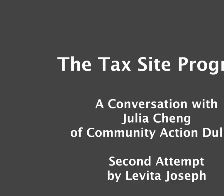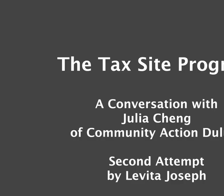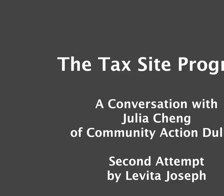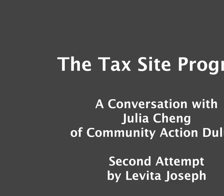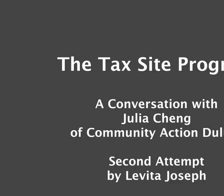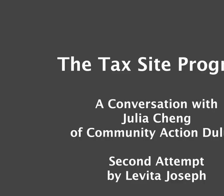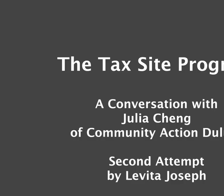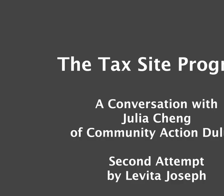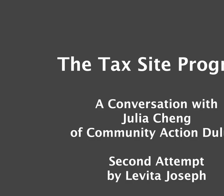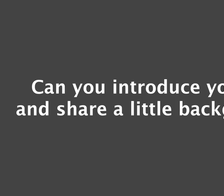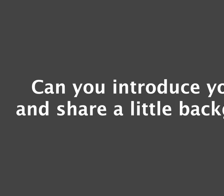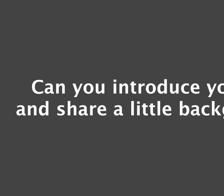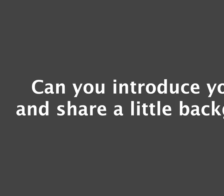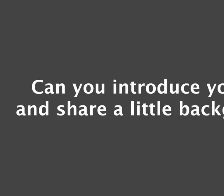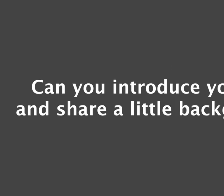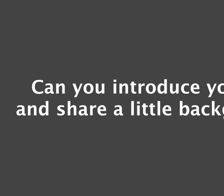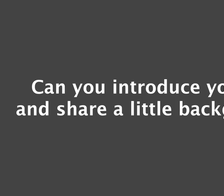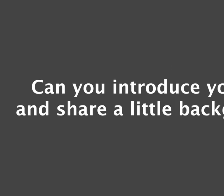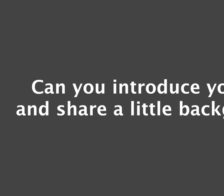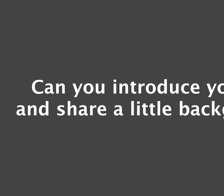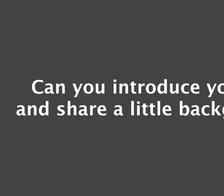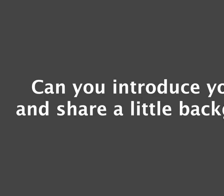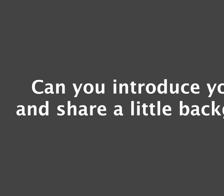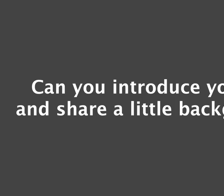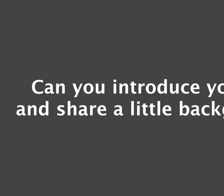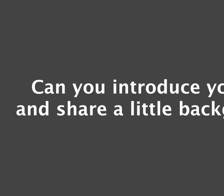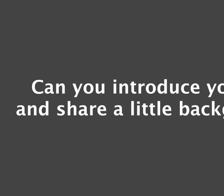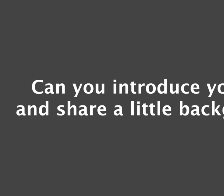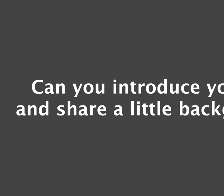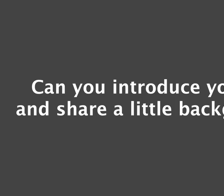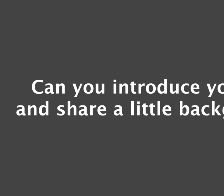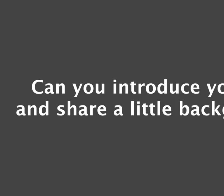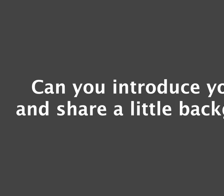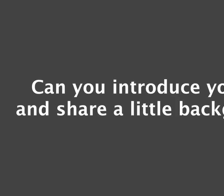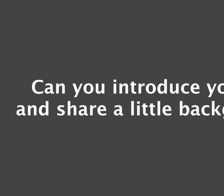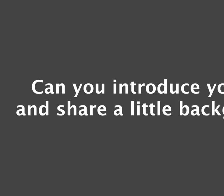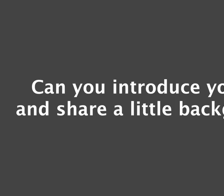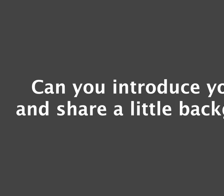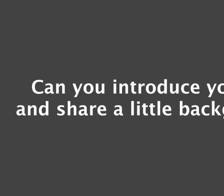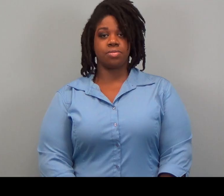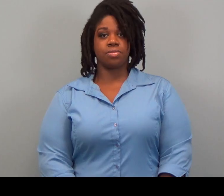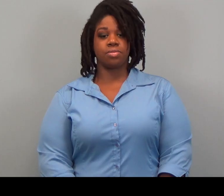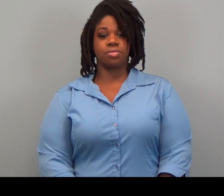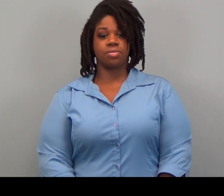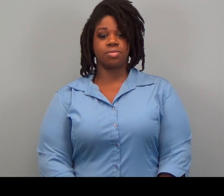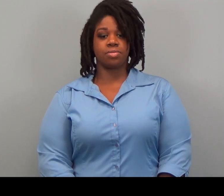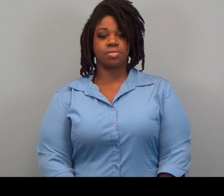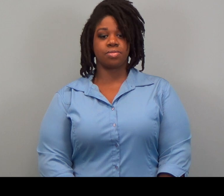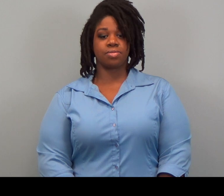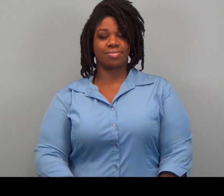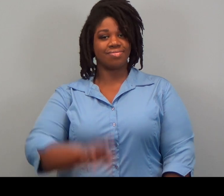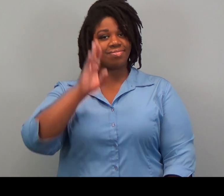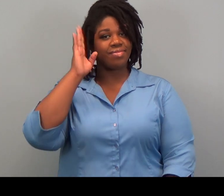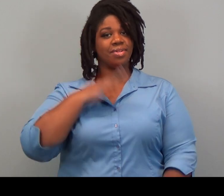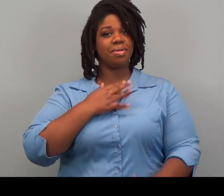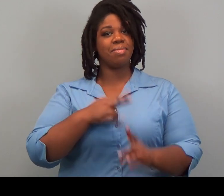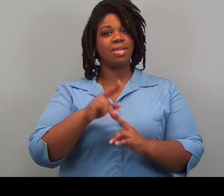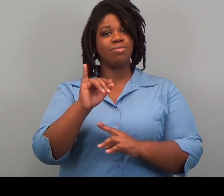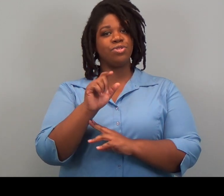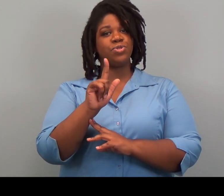My name is Julia Cheng